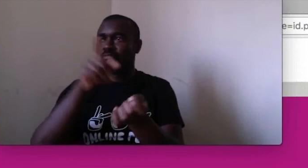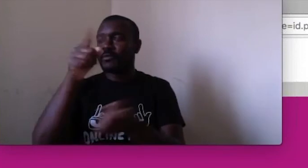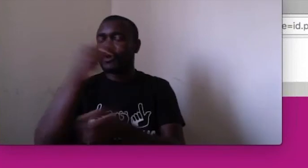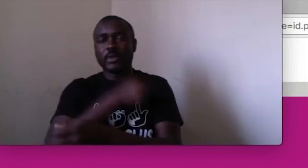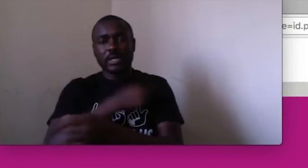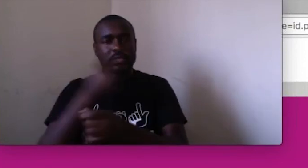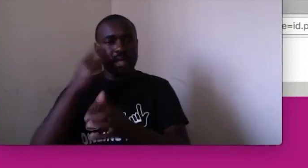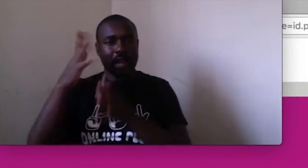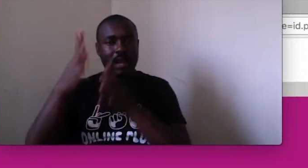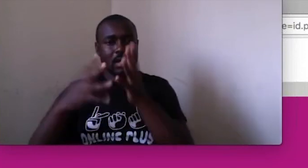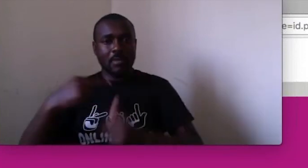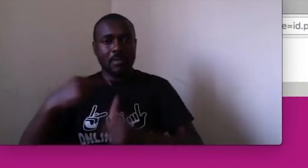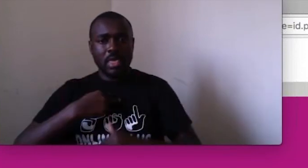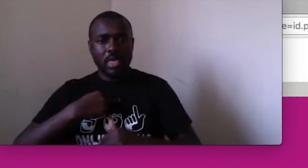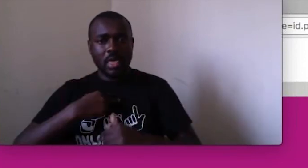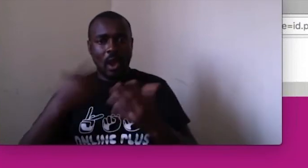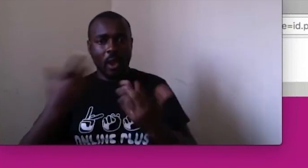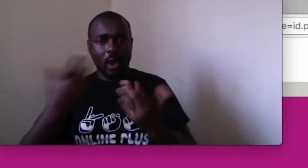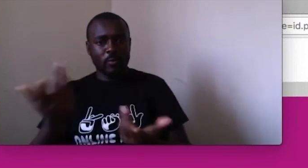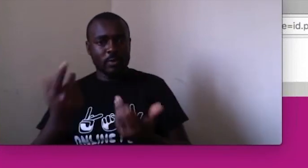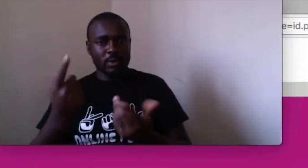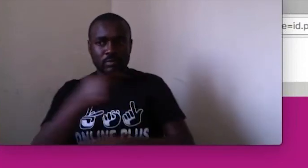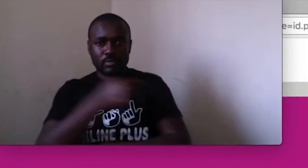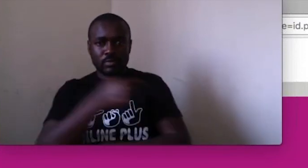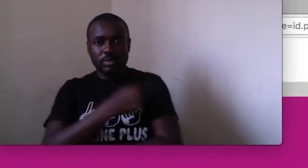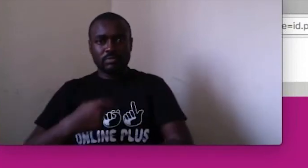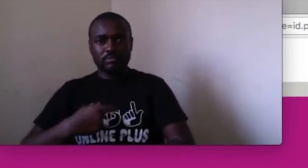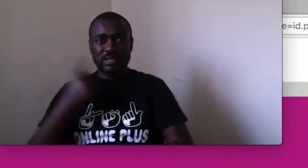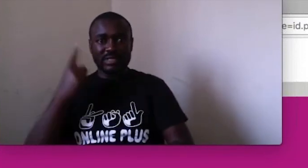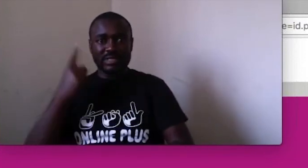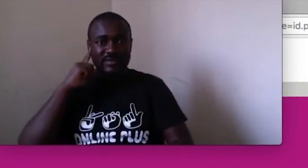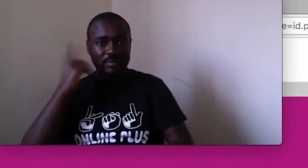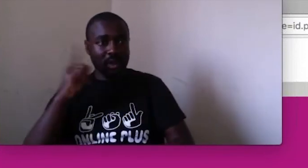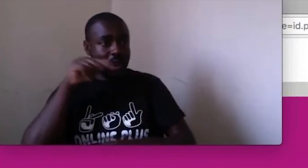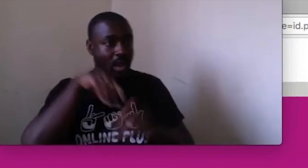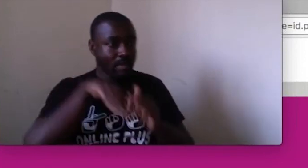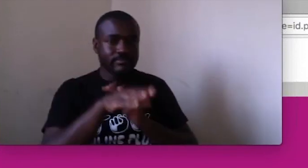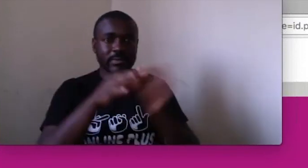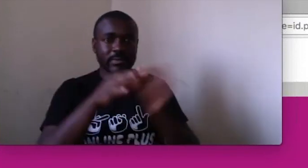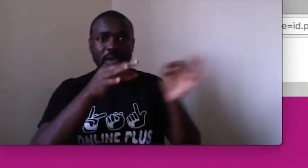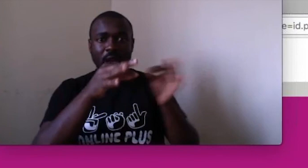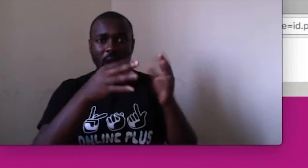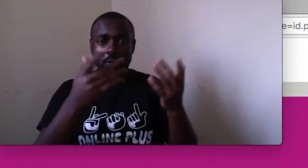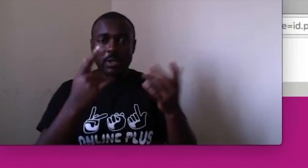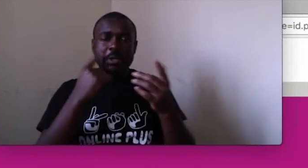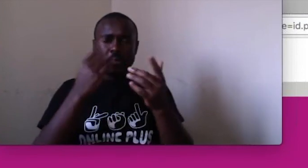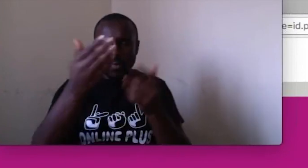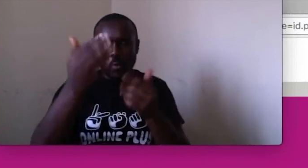also, the doctors, the medical care people, the nurse, get stuck whenever deaf people come to visit and